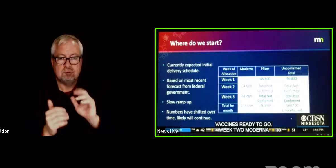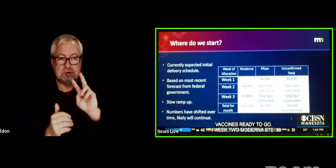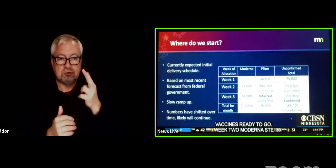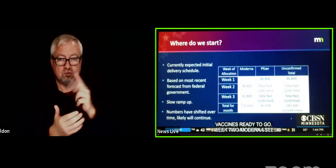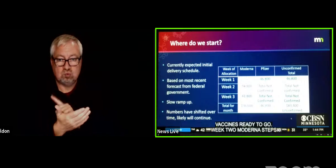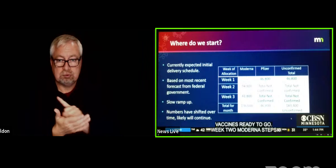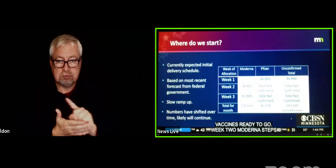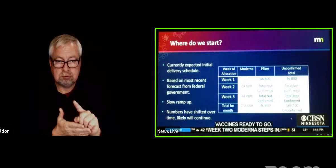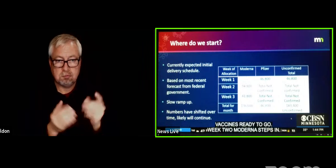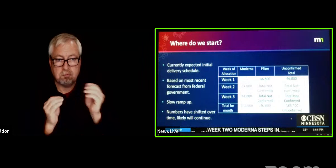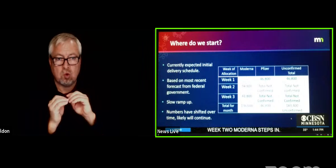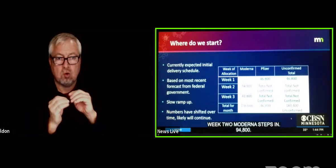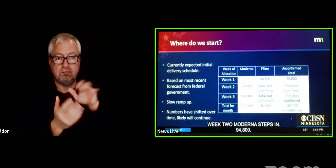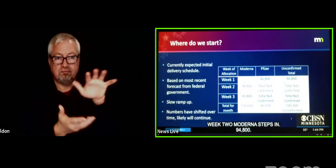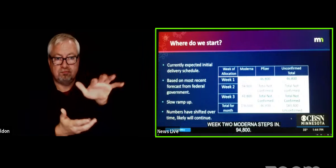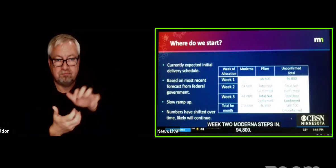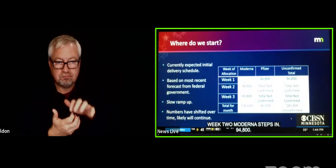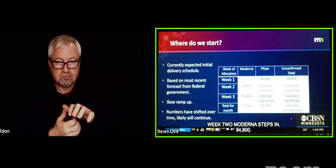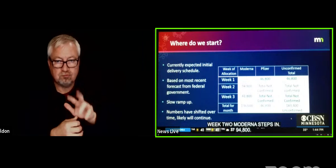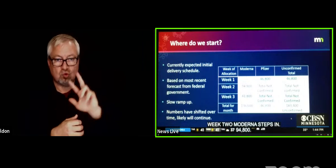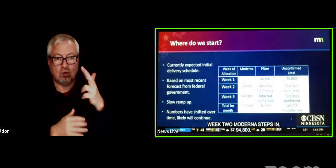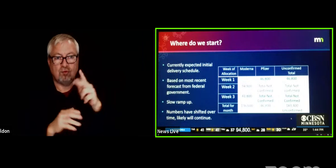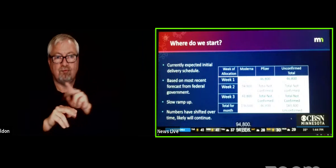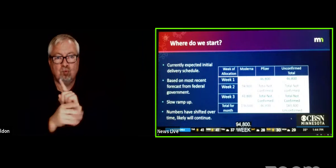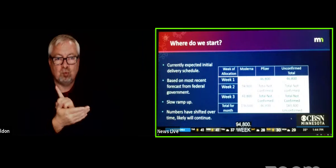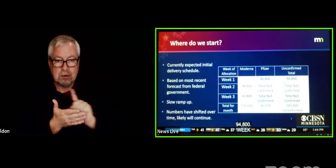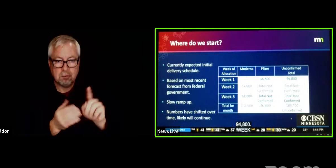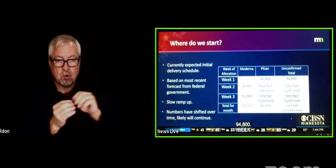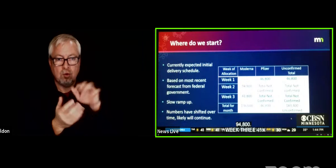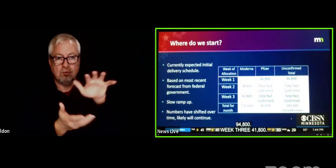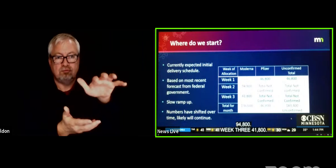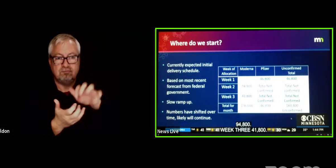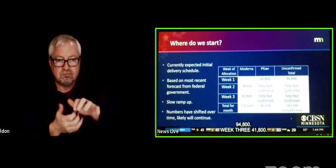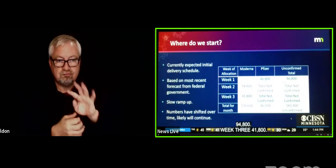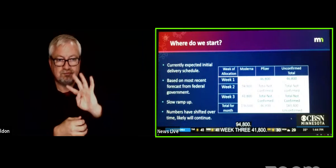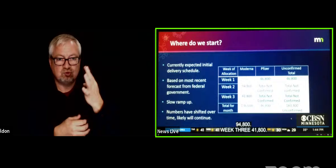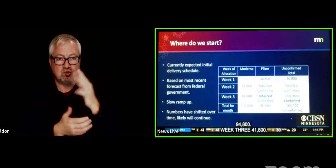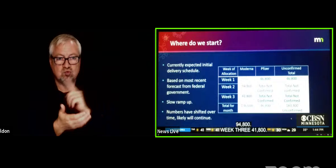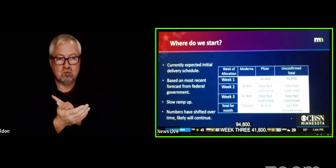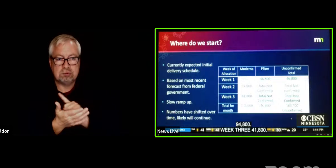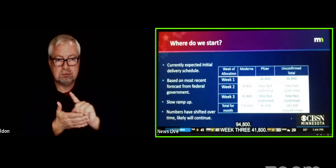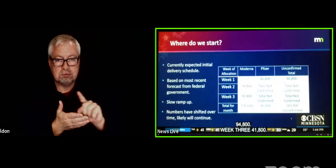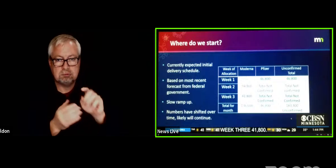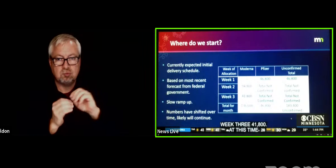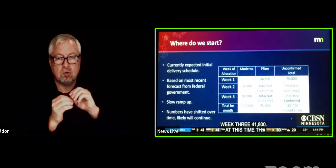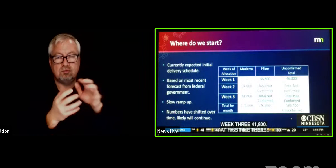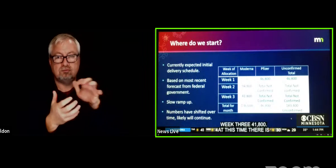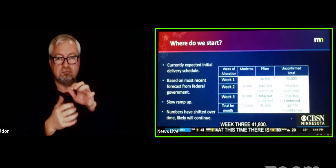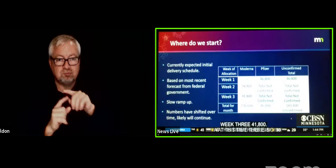AT THIS TIME, THERE IS NO CONFIRMATION WE'RE GETTING ANY MORE PFIZER VACCINE. YOU SAW IN THE PAPERS THAT THERE WAS A